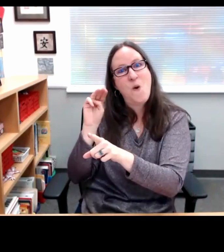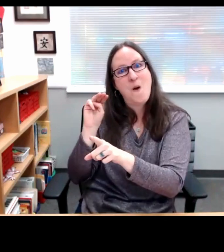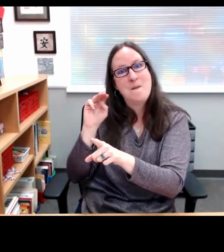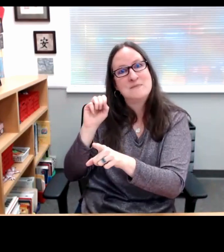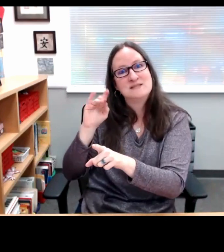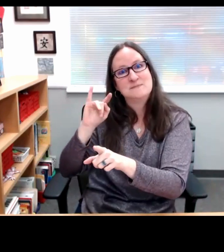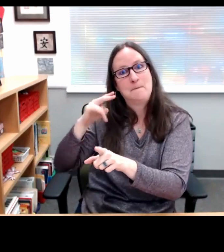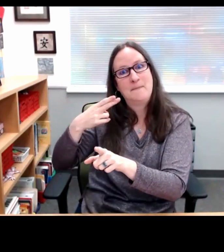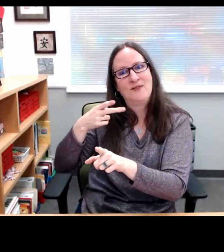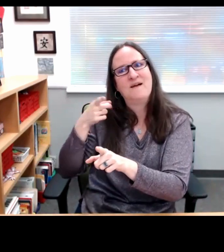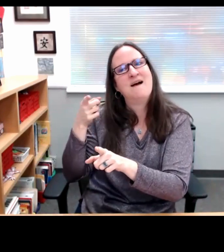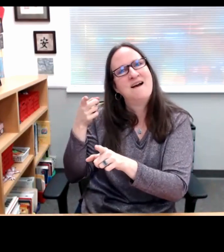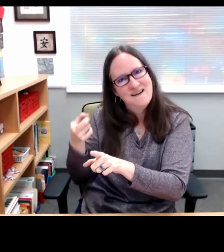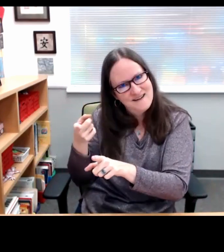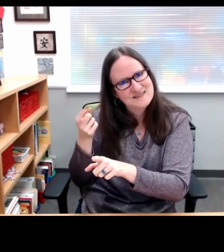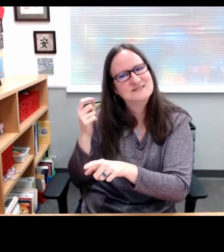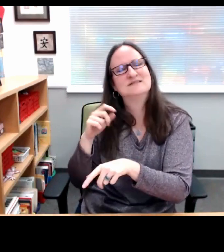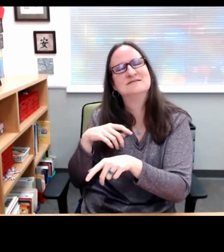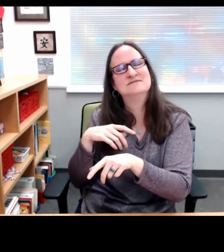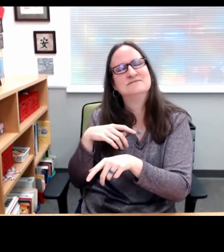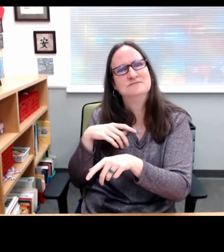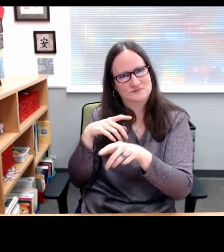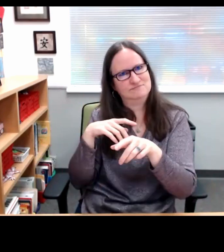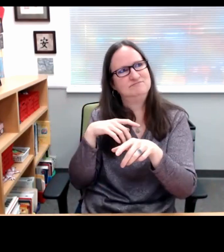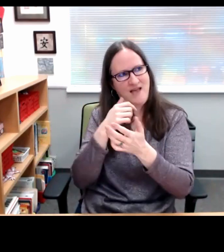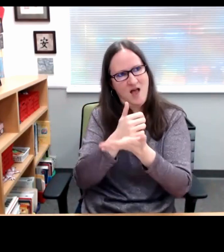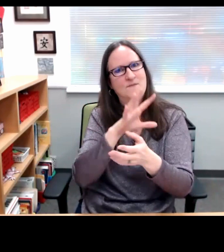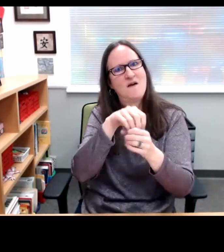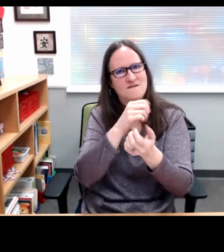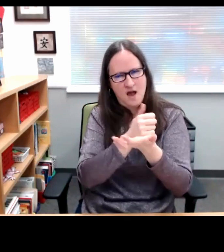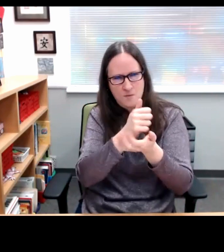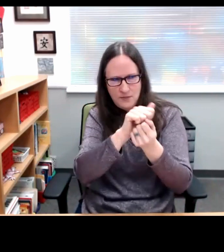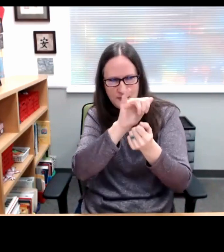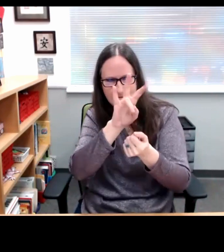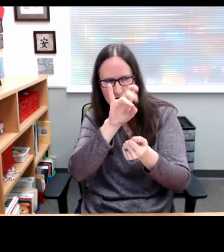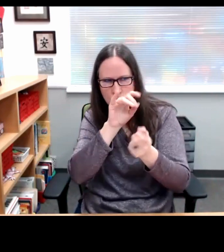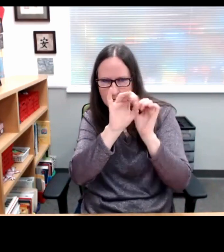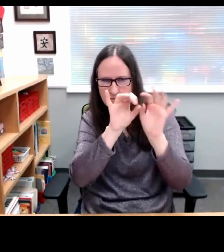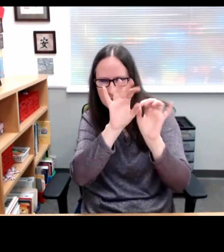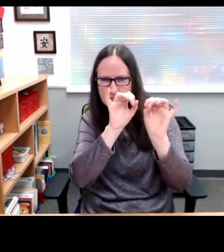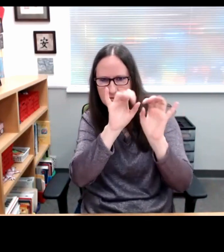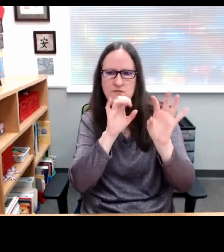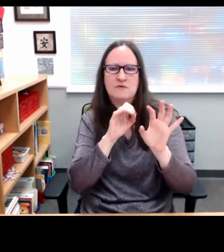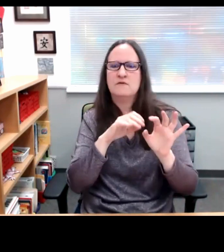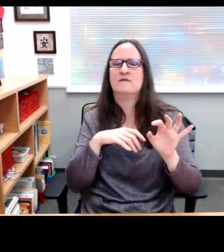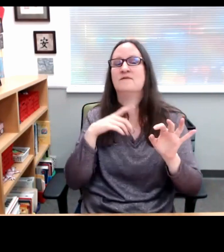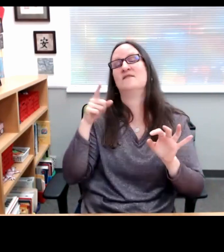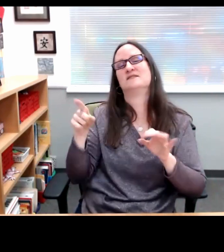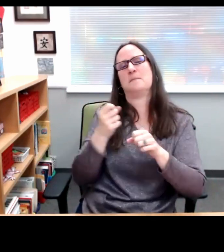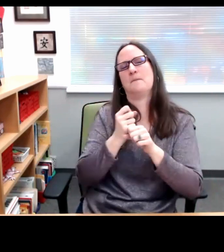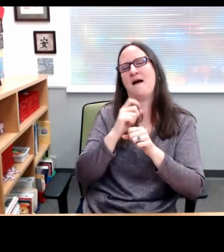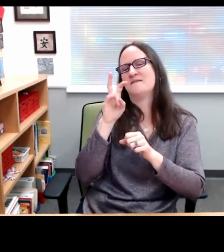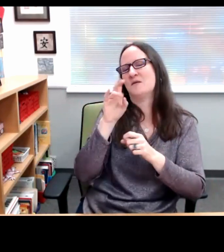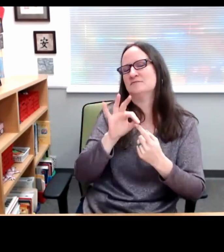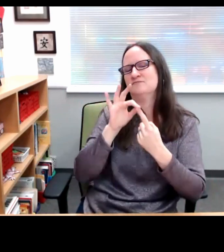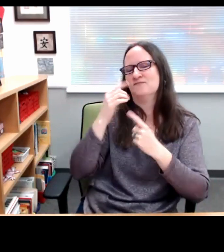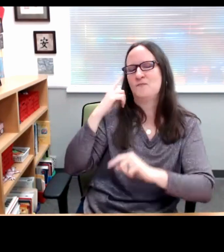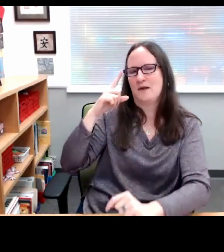So, this woman, Storm Smith, she helped with the video and putting things together